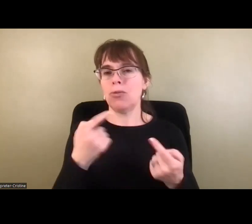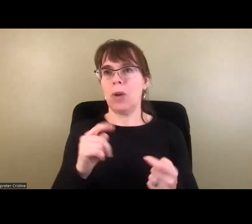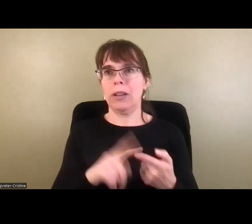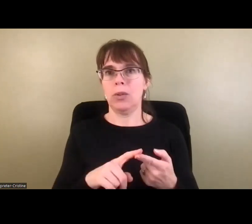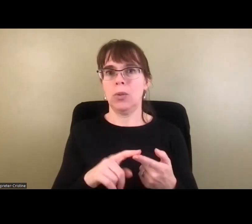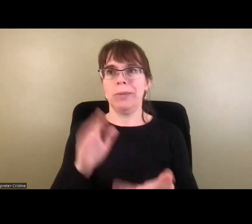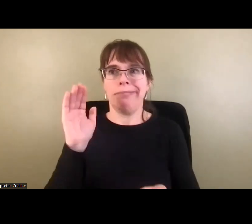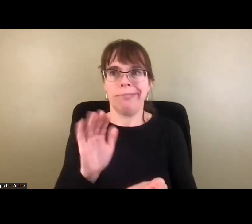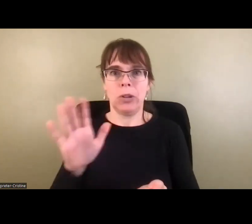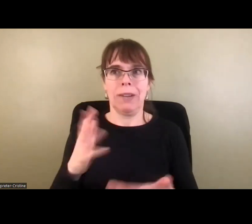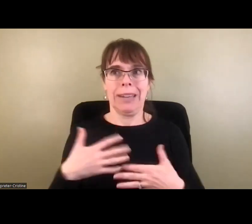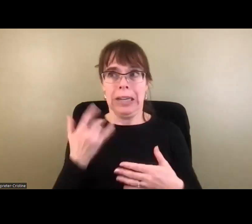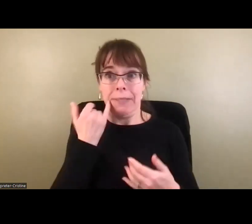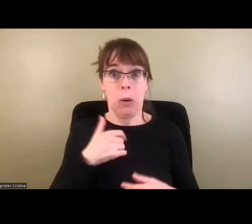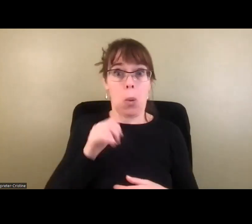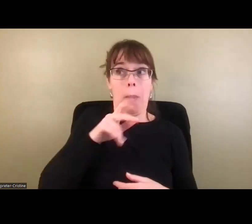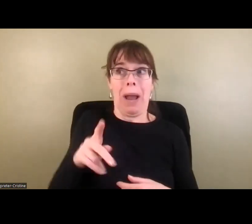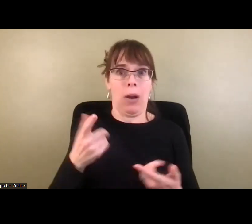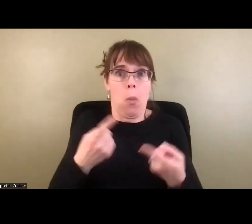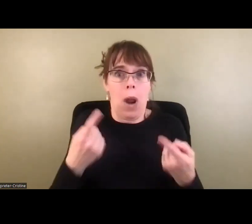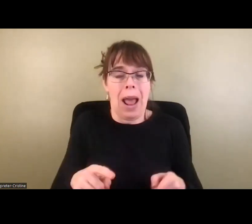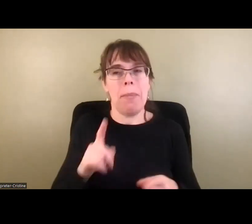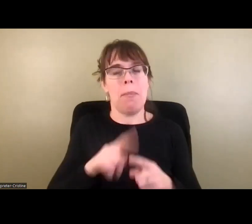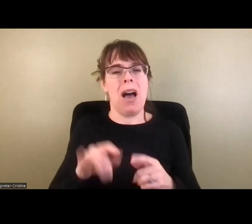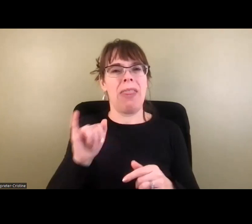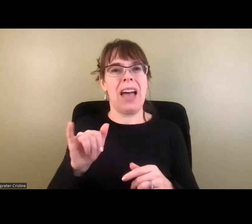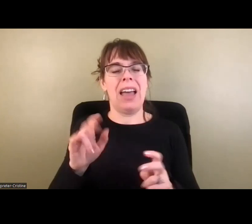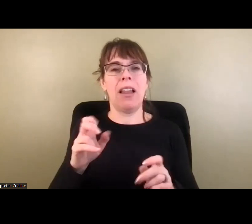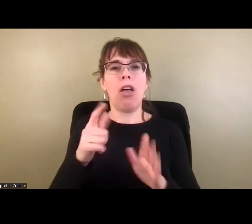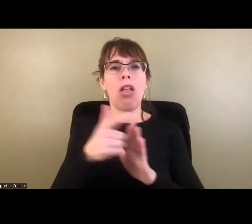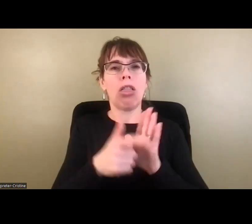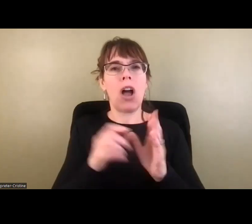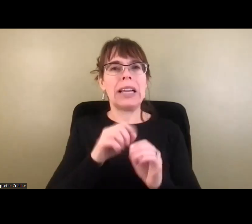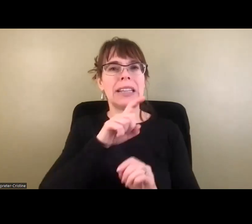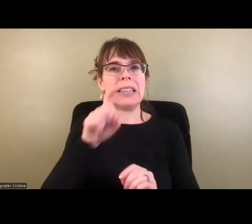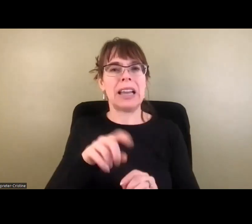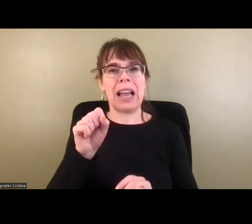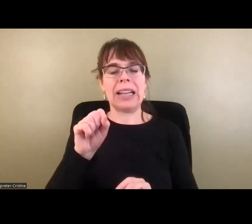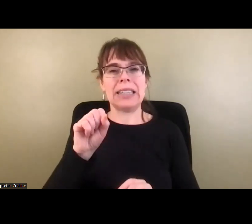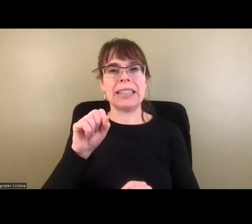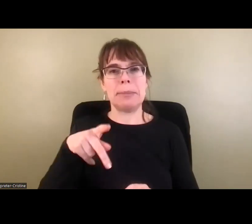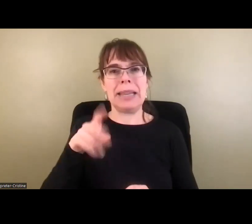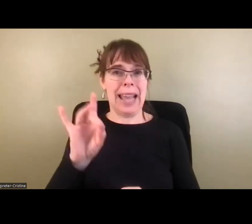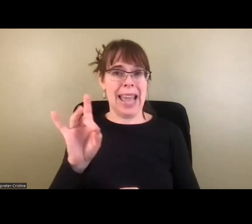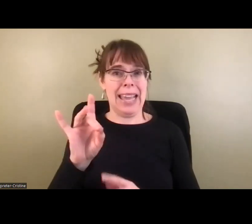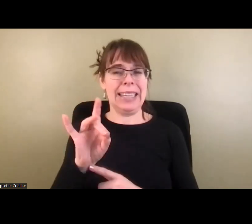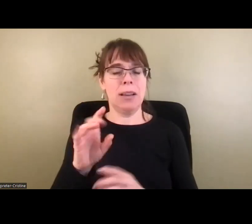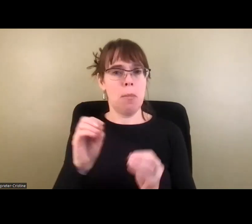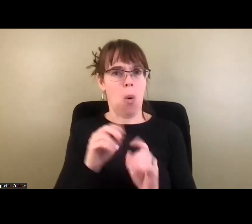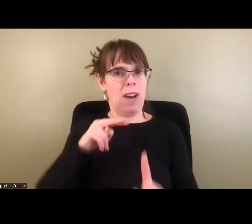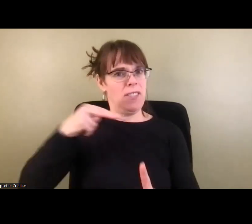But, especially the vigilante law in Texas- SB8, is designed to invoke fear,